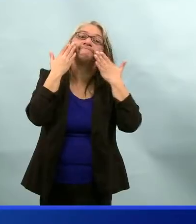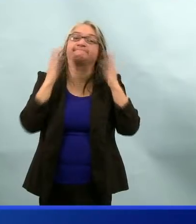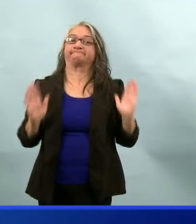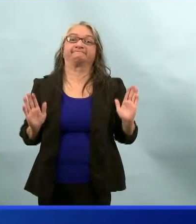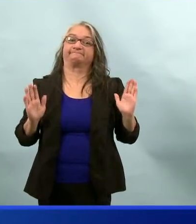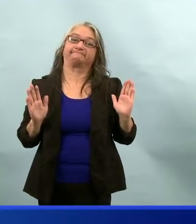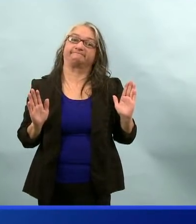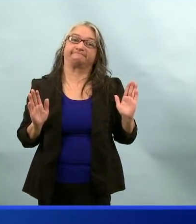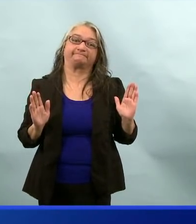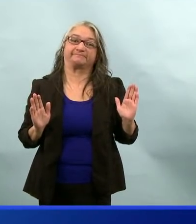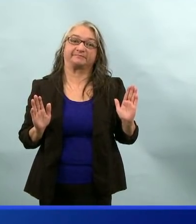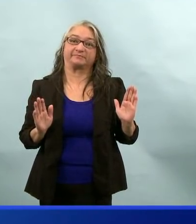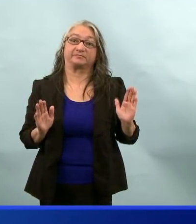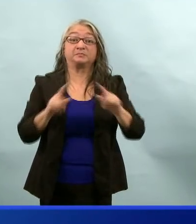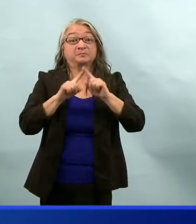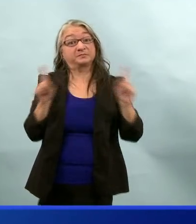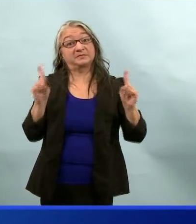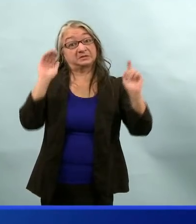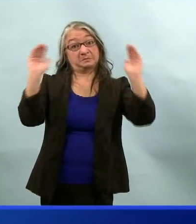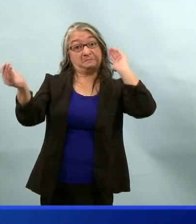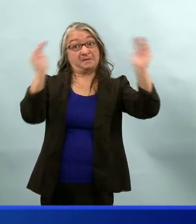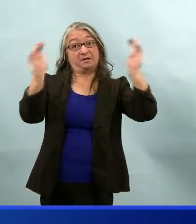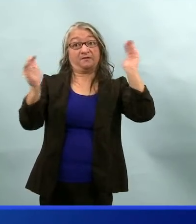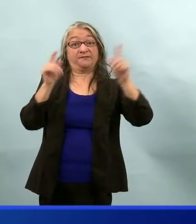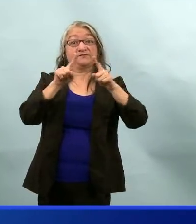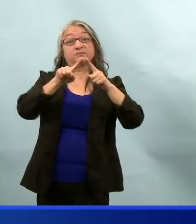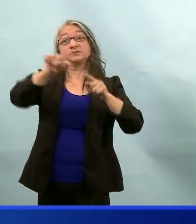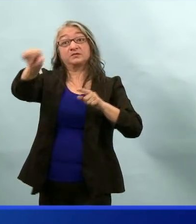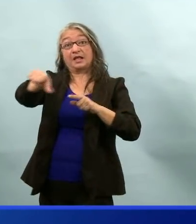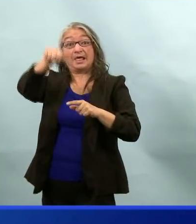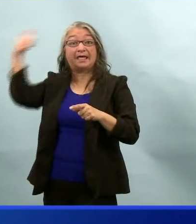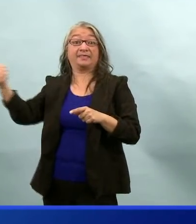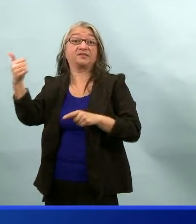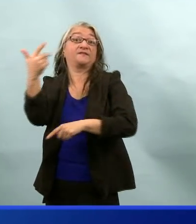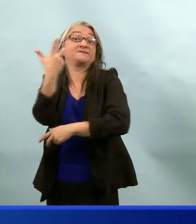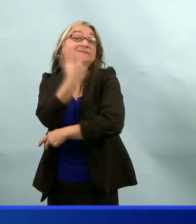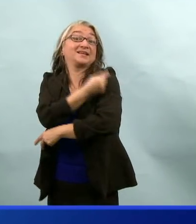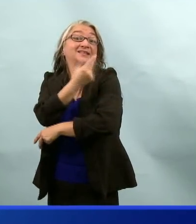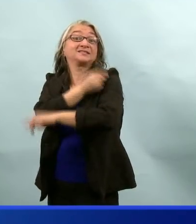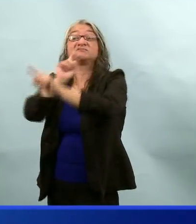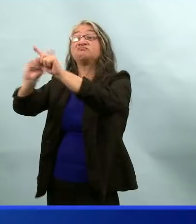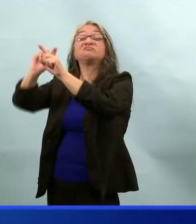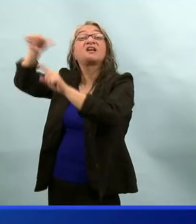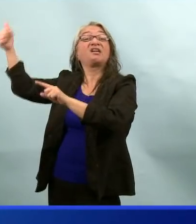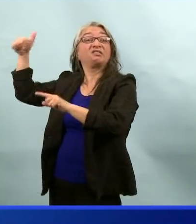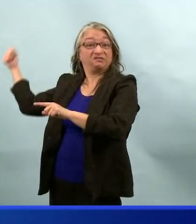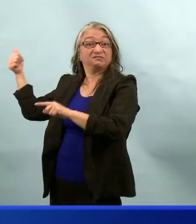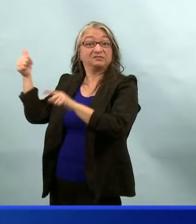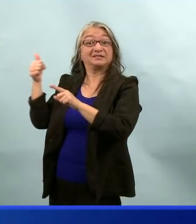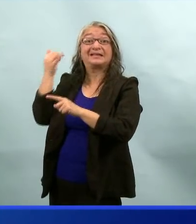know about immune response more generally is that after a booster when you've had that chance to